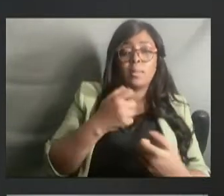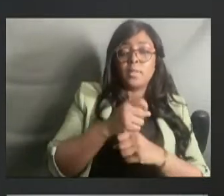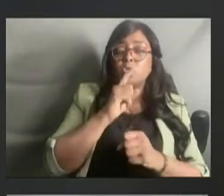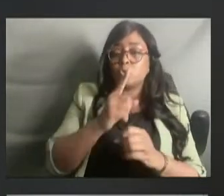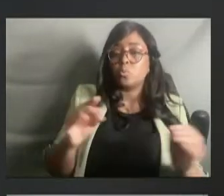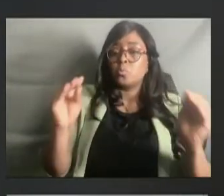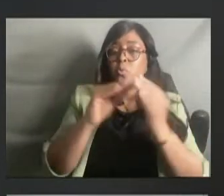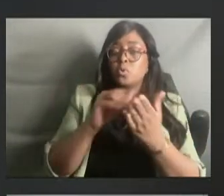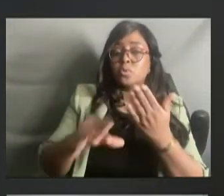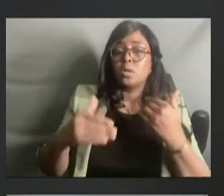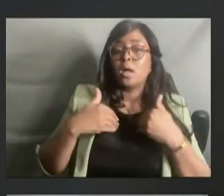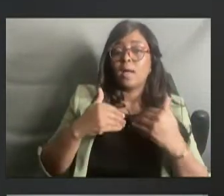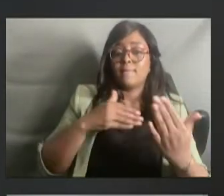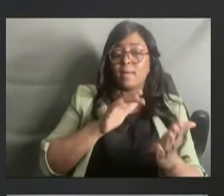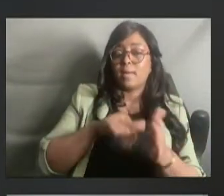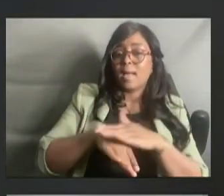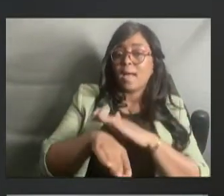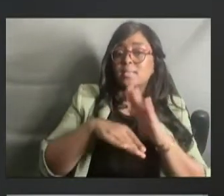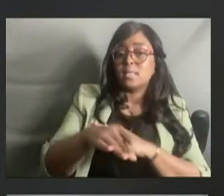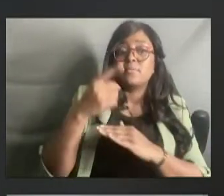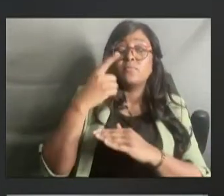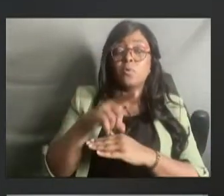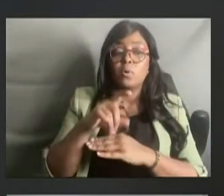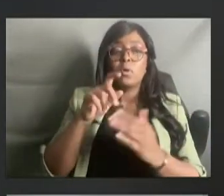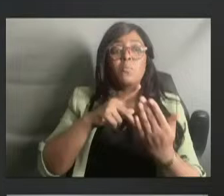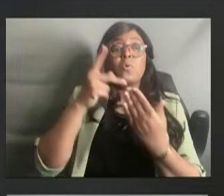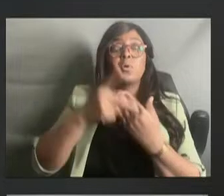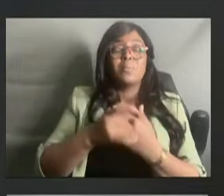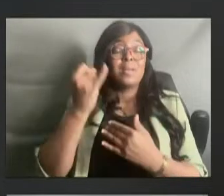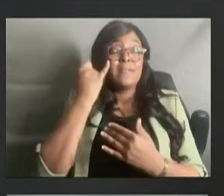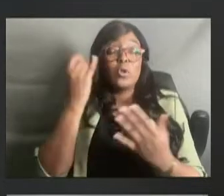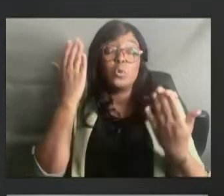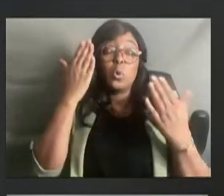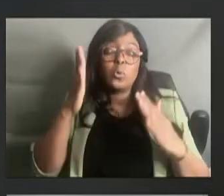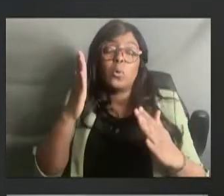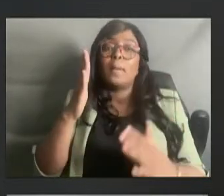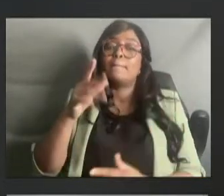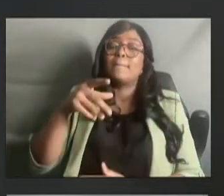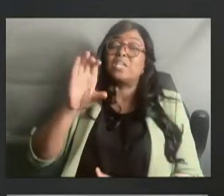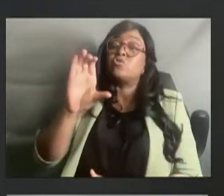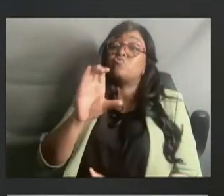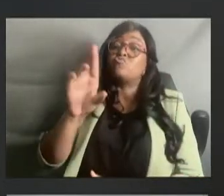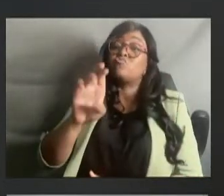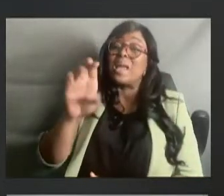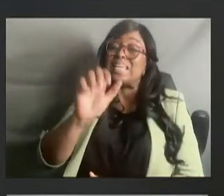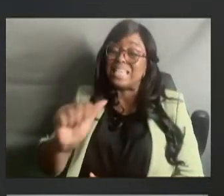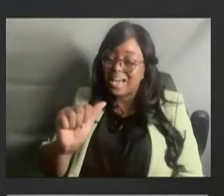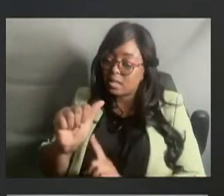want to make sure that more students have access to this program. And if you're